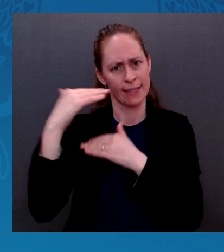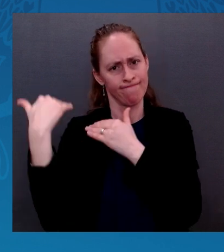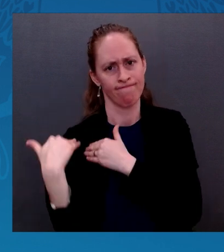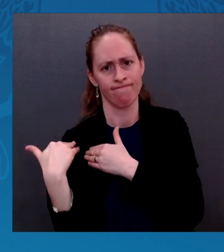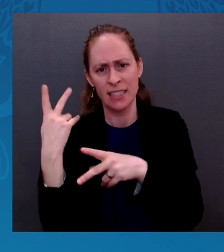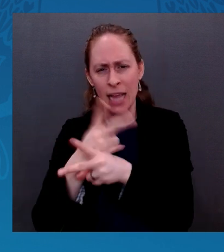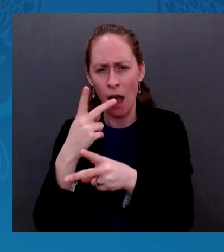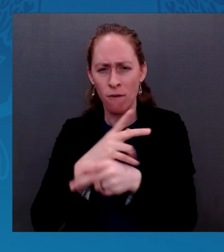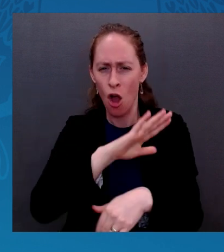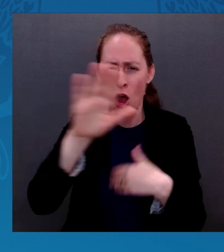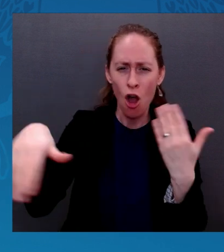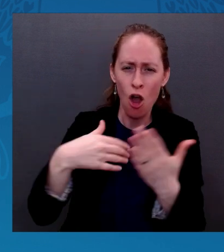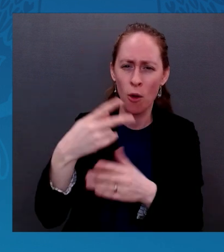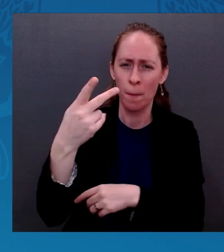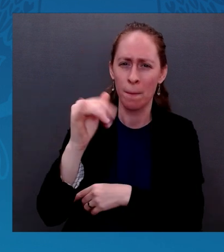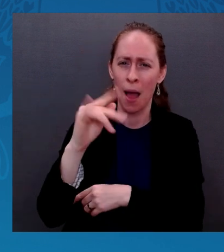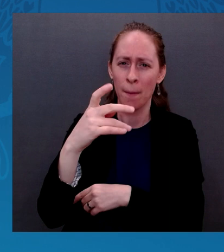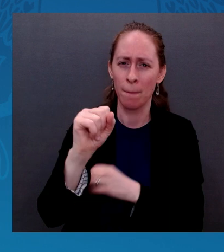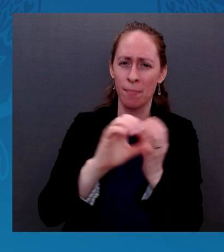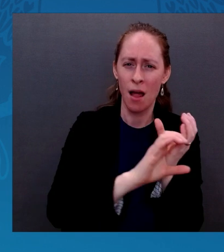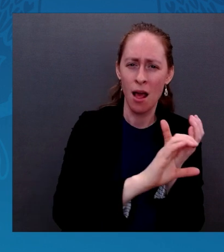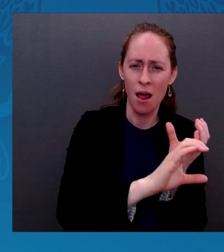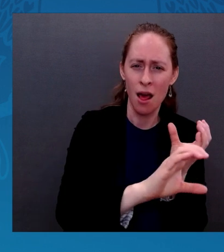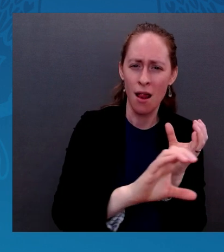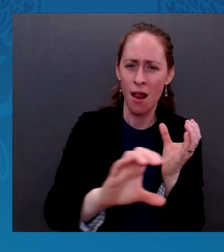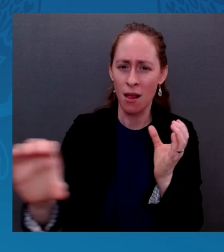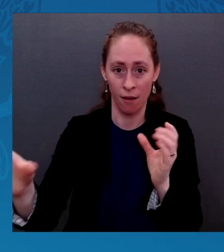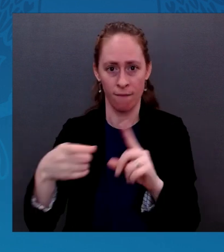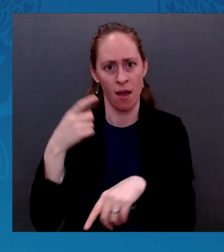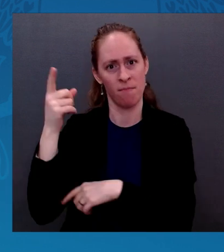where if it is lead on the homeowner side, they're still responsible for it.